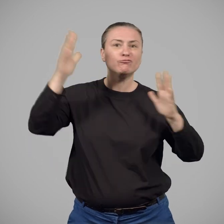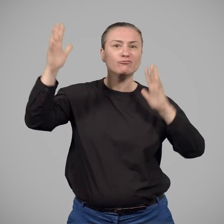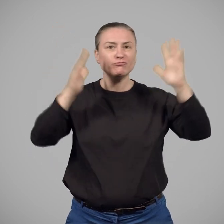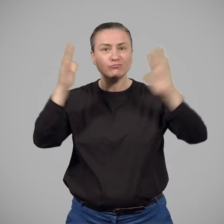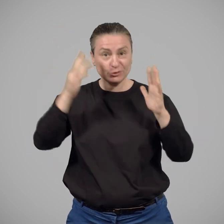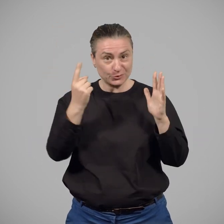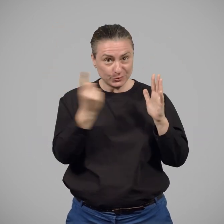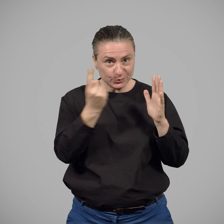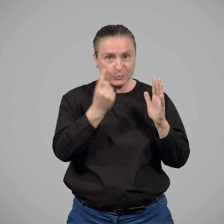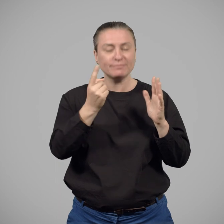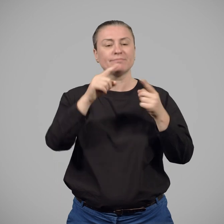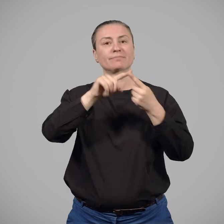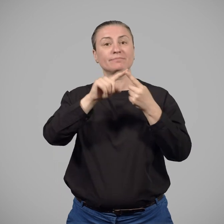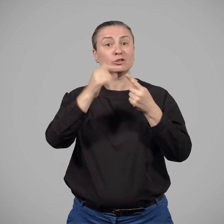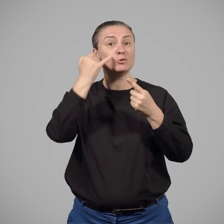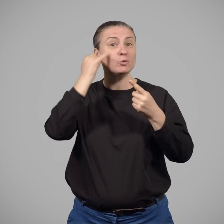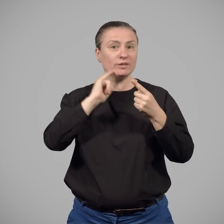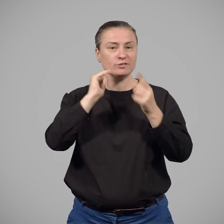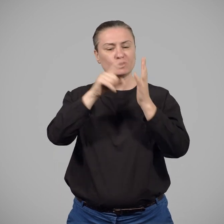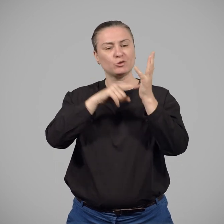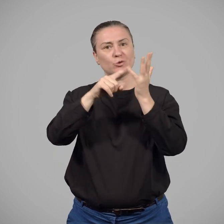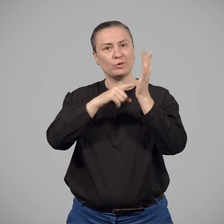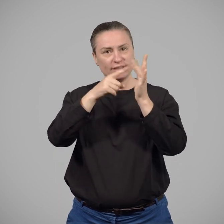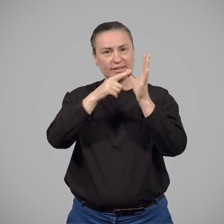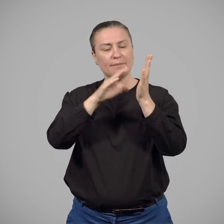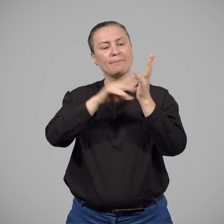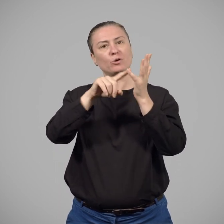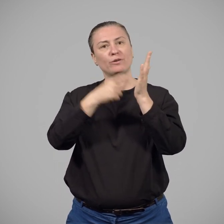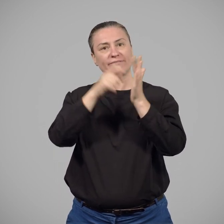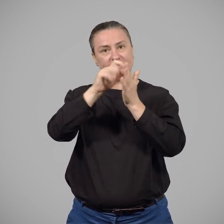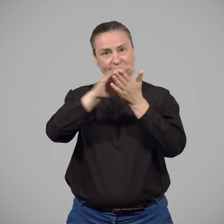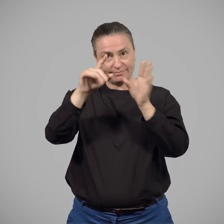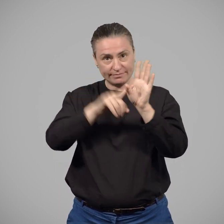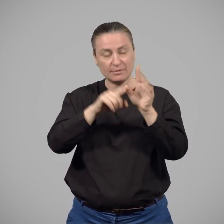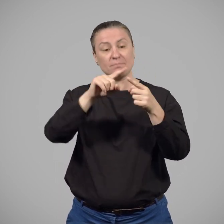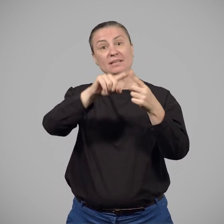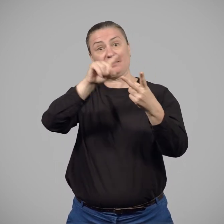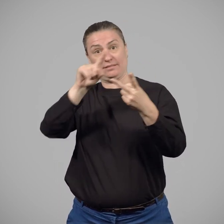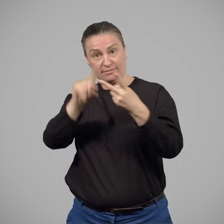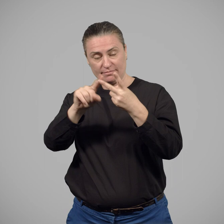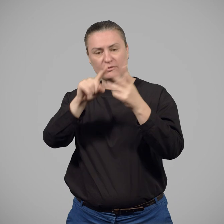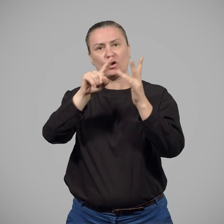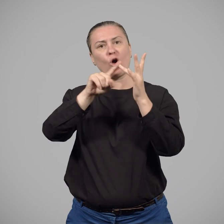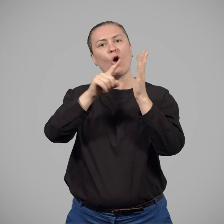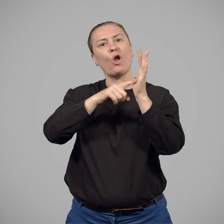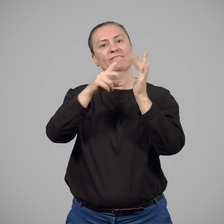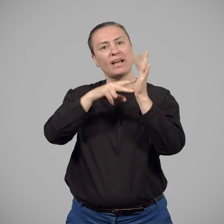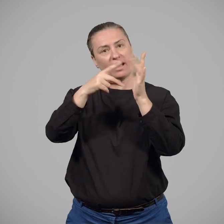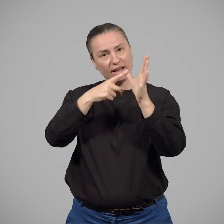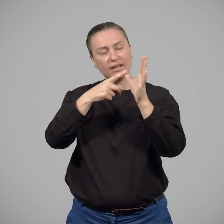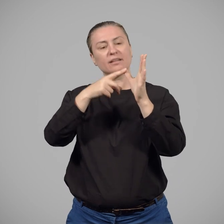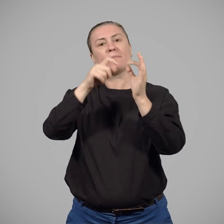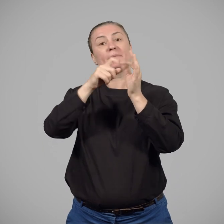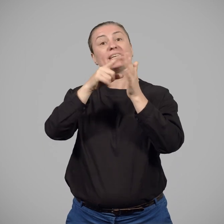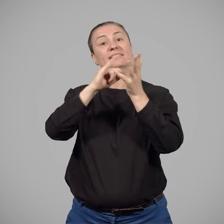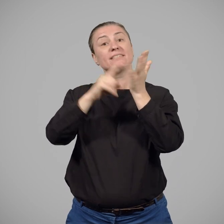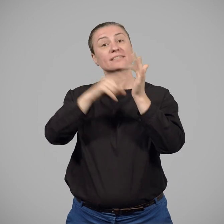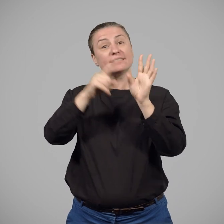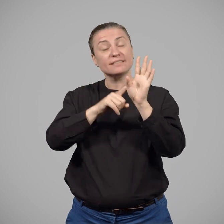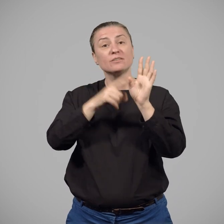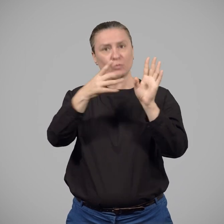The Deaf performance Interpreters for the concert are Julia Murphy and Olivia Beasley.